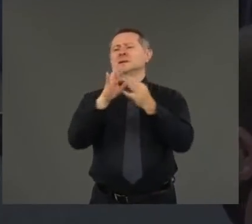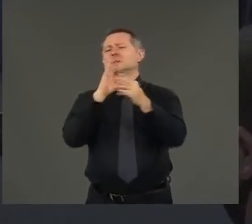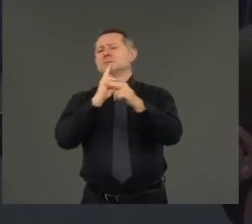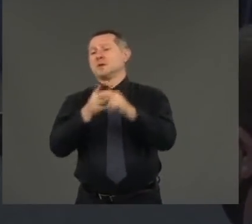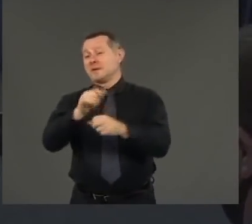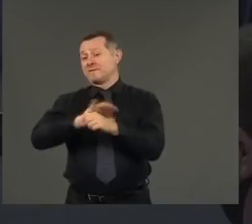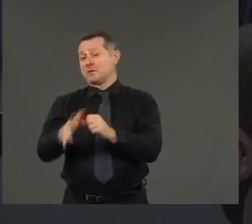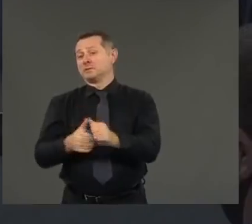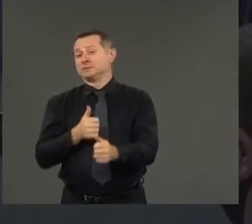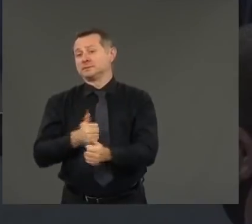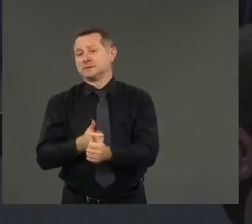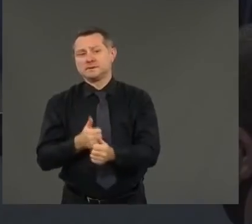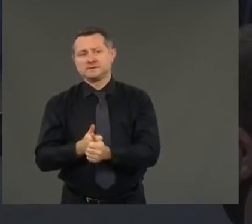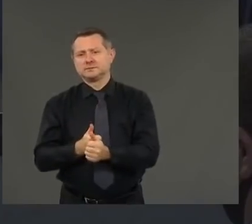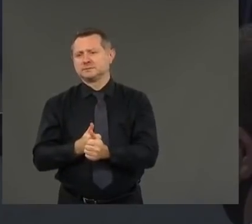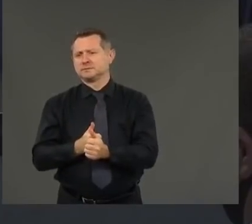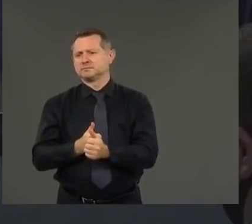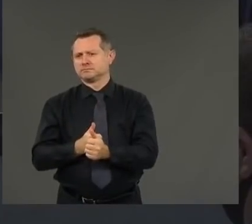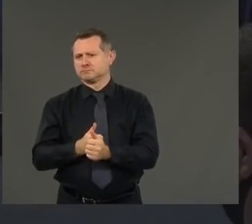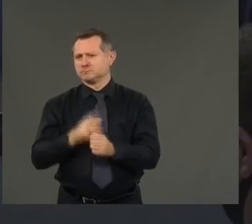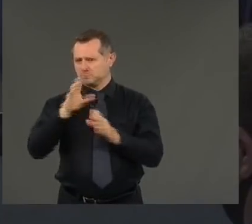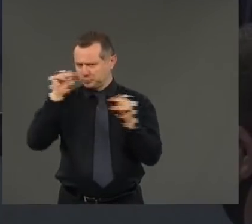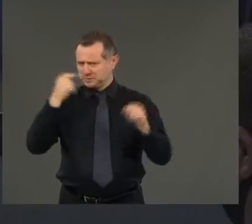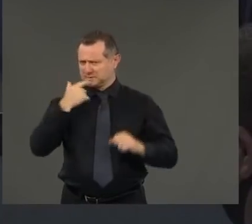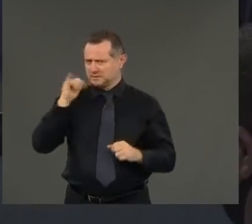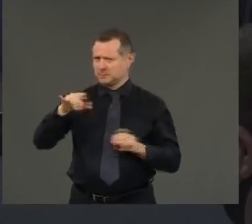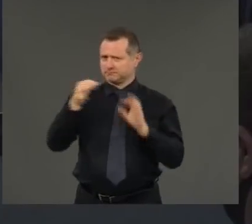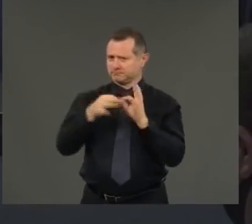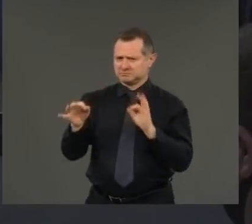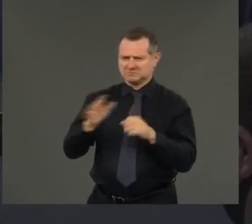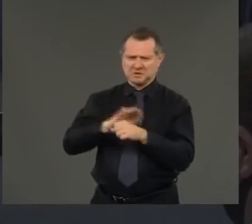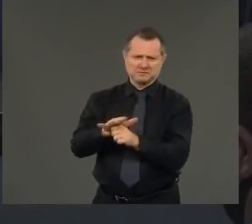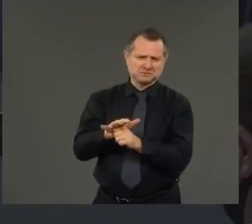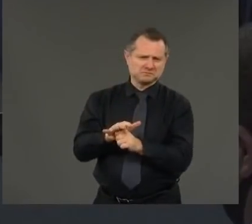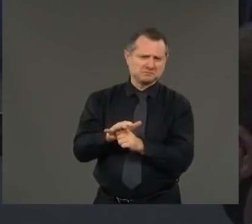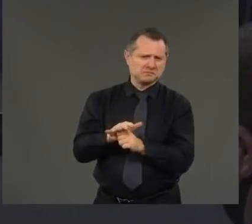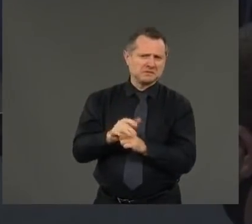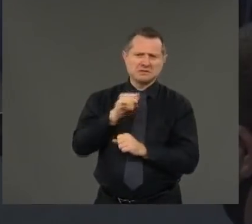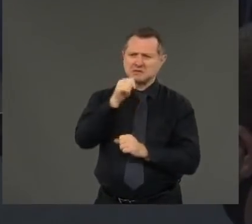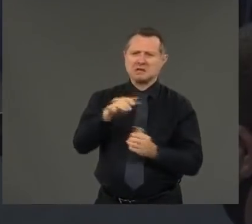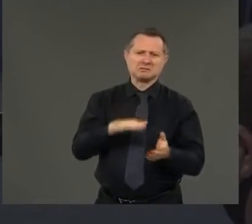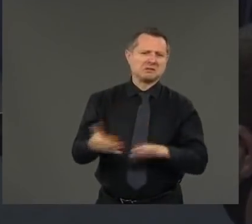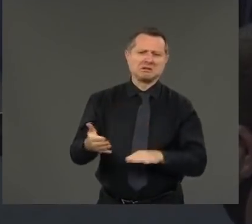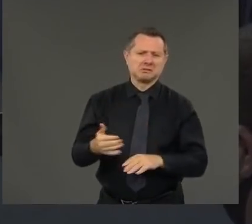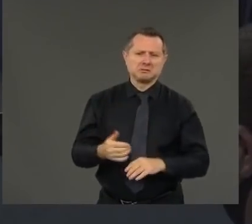GOVERNOR, WHAT ARE THE THINGS THE PRESIDENT HAS SAID IN RECENT DAYS IS THAT THE VIRUS IS NO